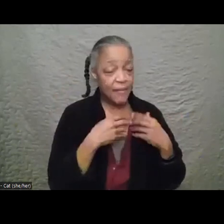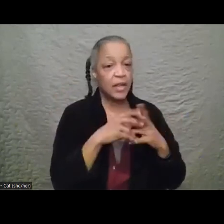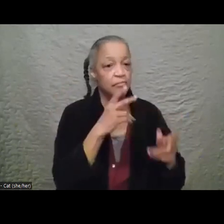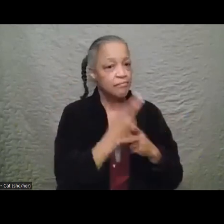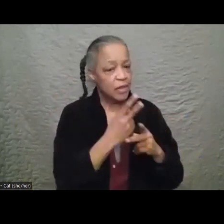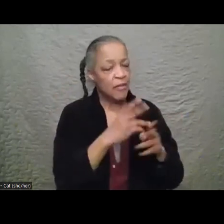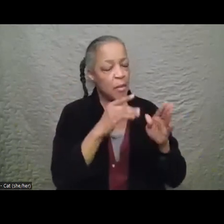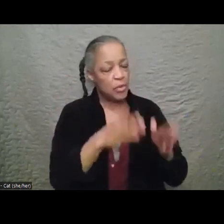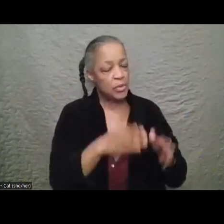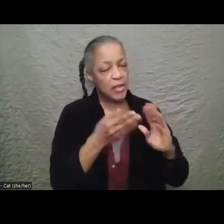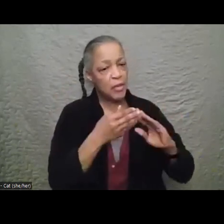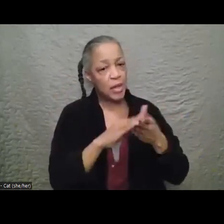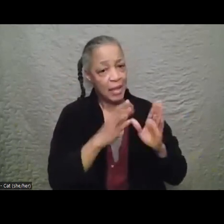All of those things are important.